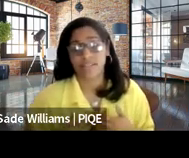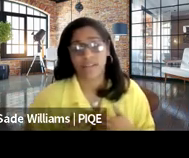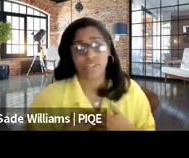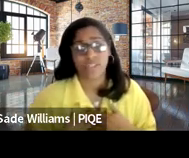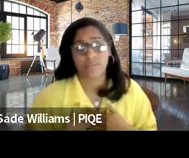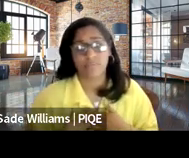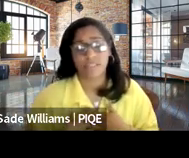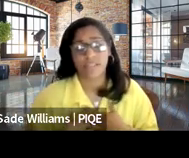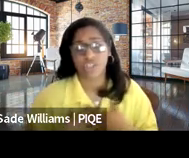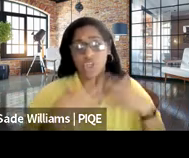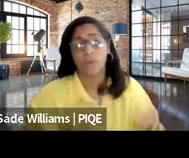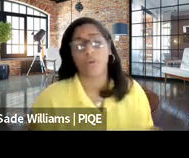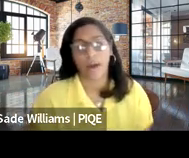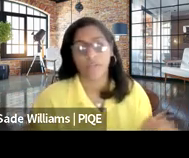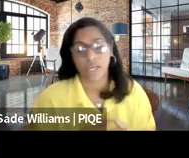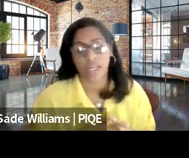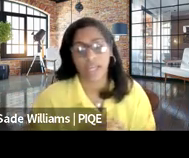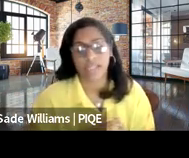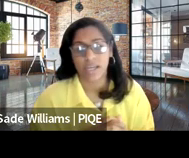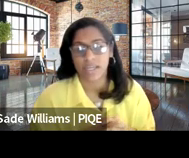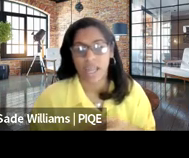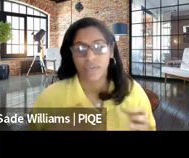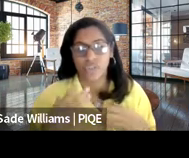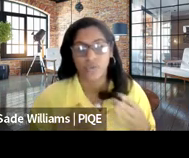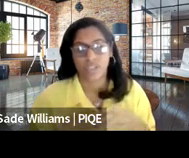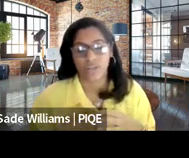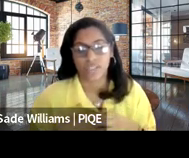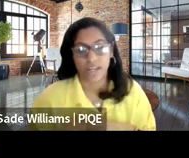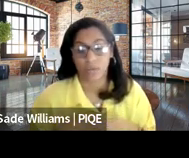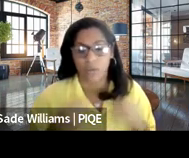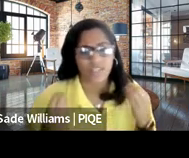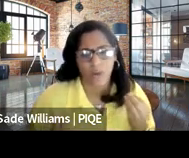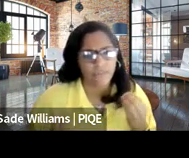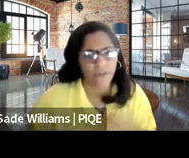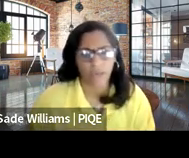instead of just showing you how to connect now the tools and understanding what is Wi-fi? What